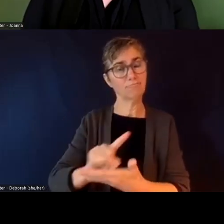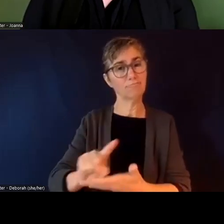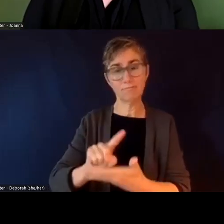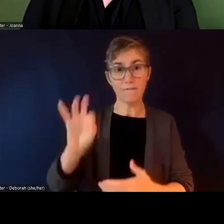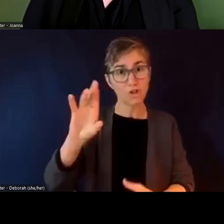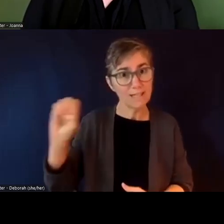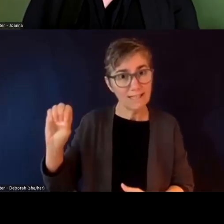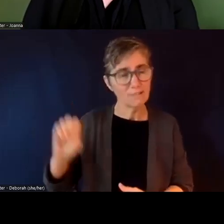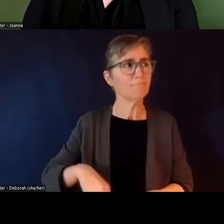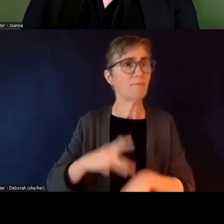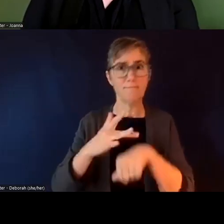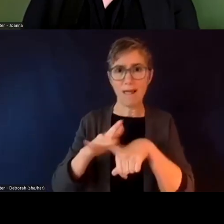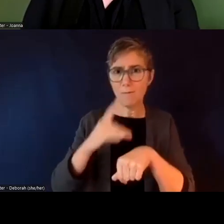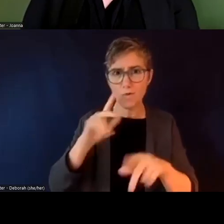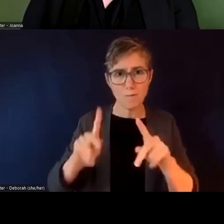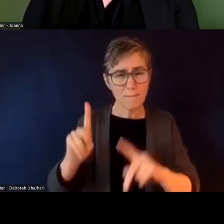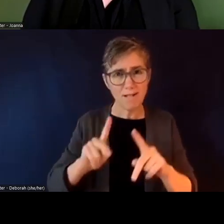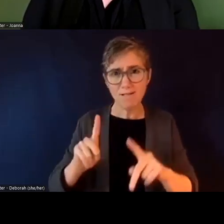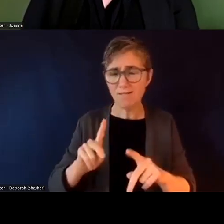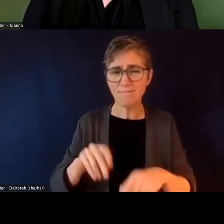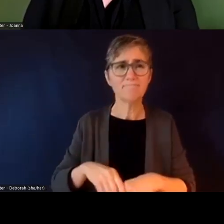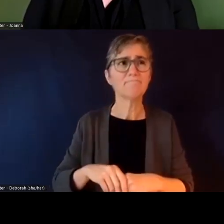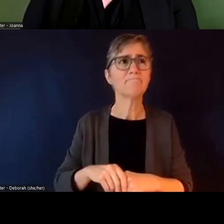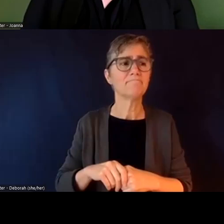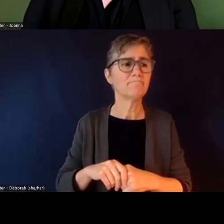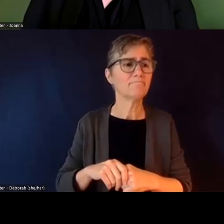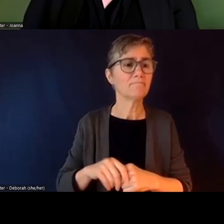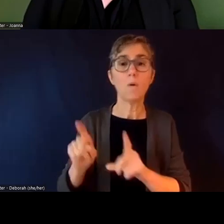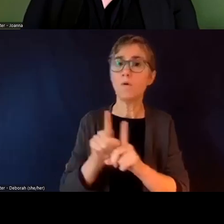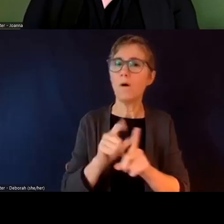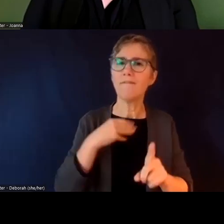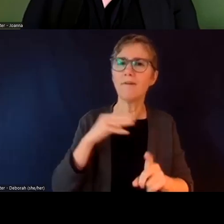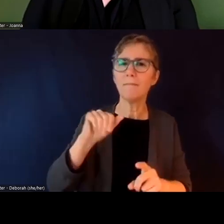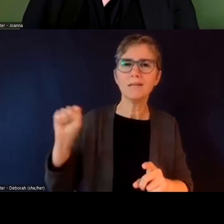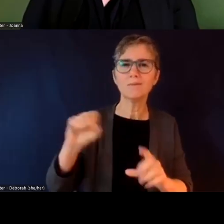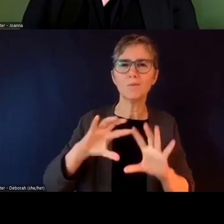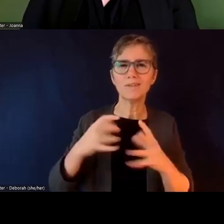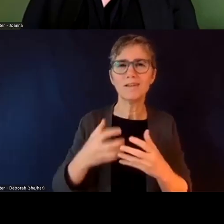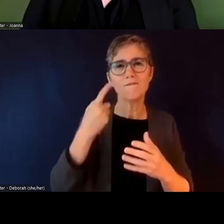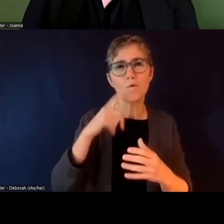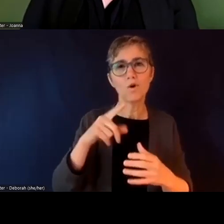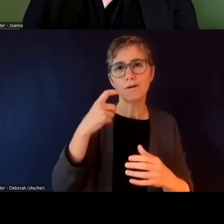for people. We also have the Massachusetts Organization for Addiction Recovery is there,